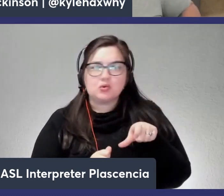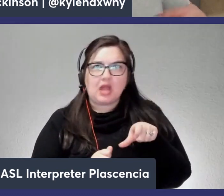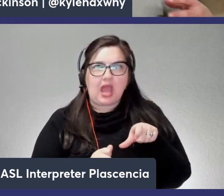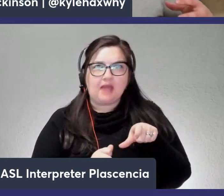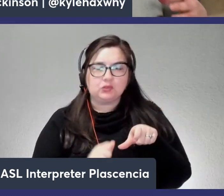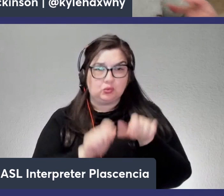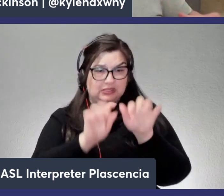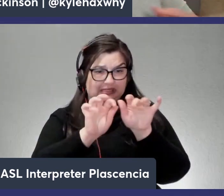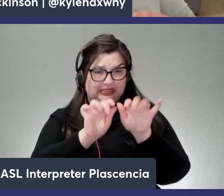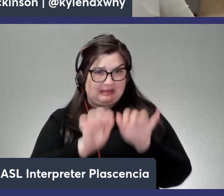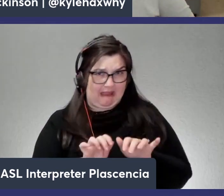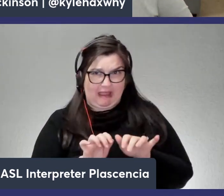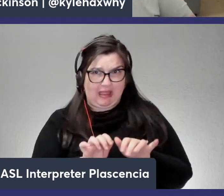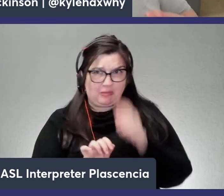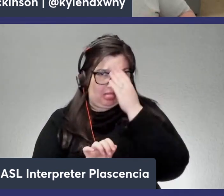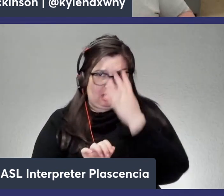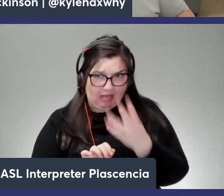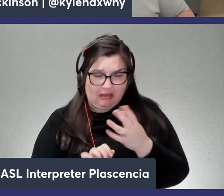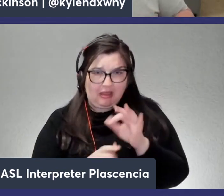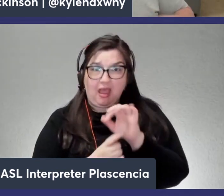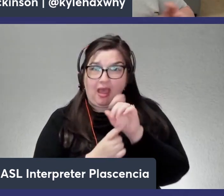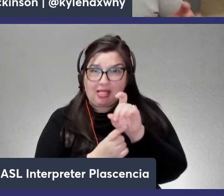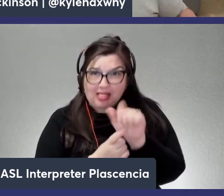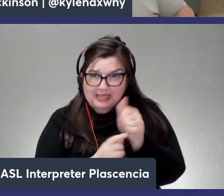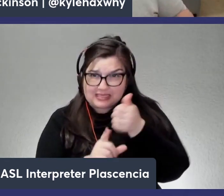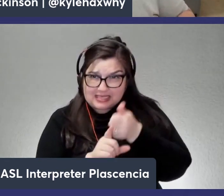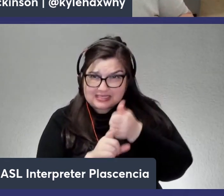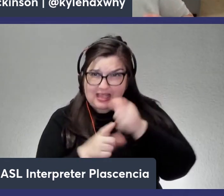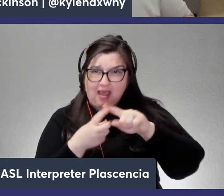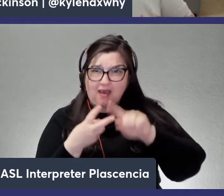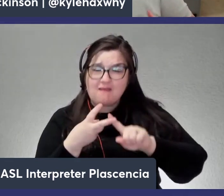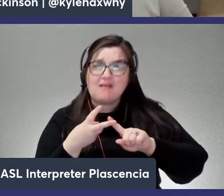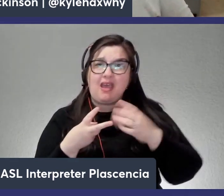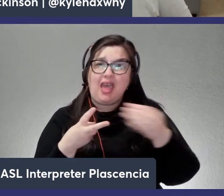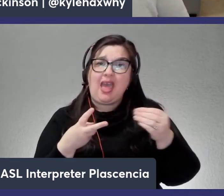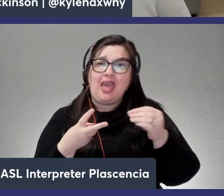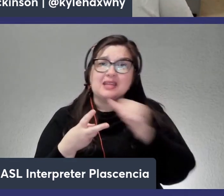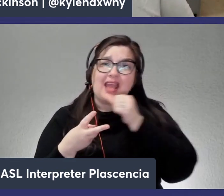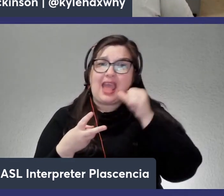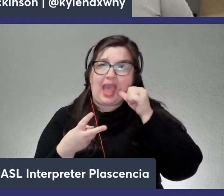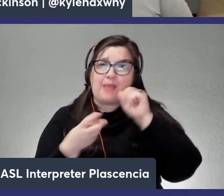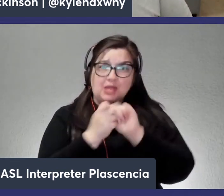The Amazon Translate and Alexa app will just kind of predefine that for us,